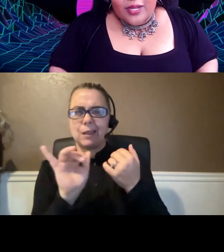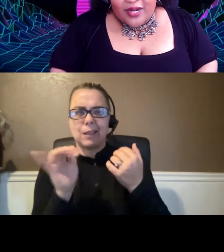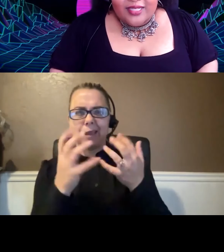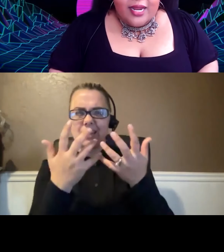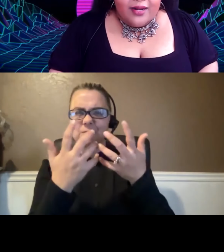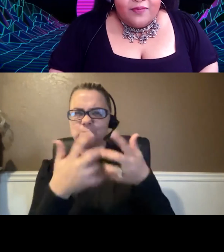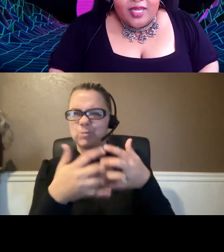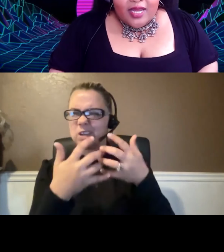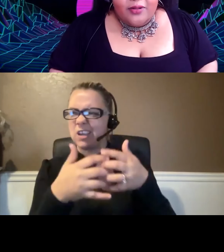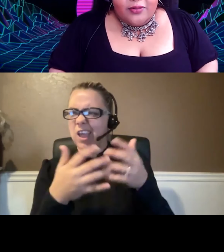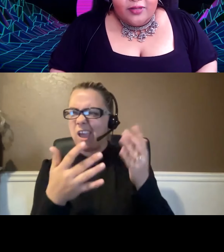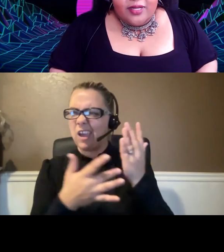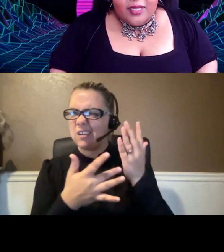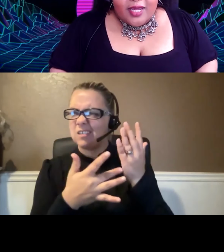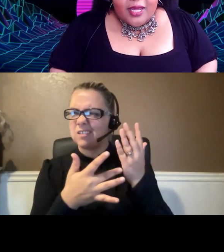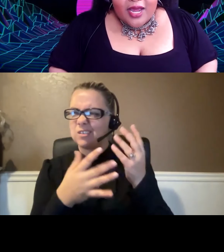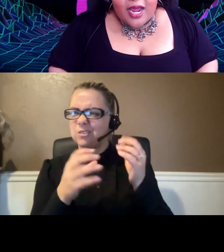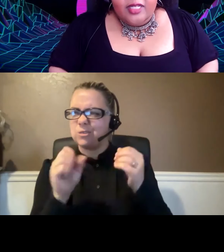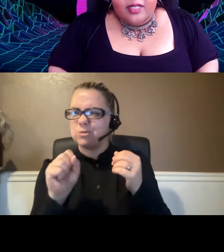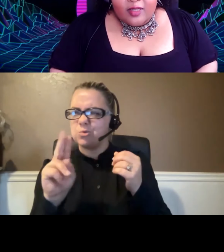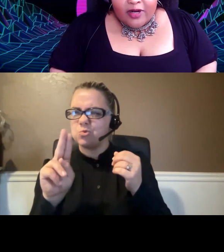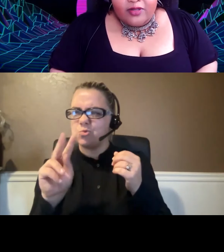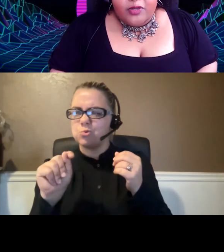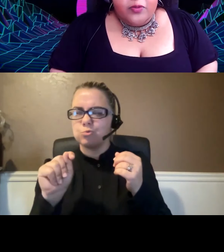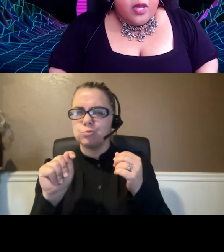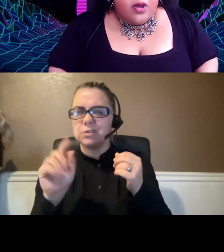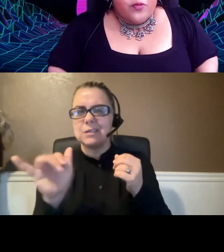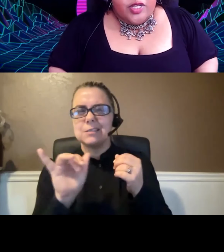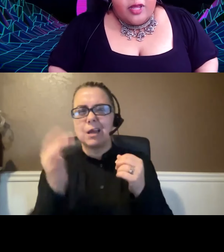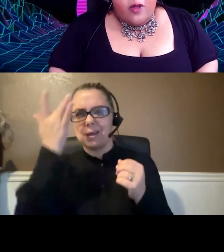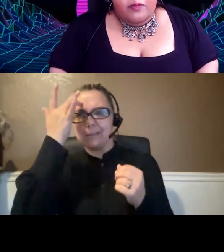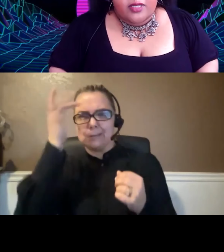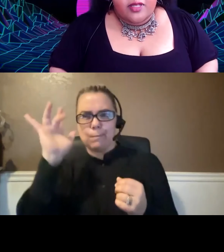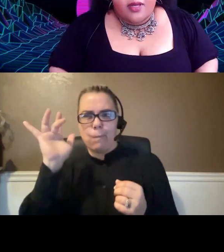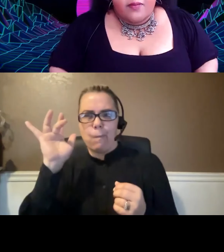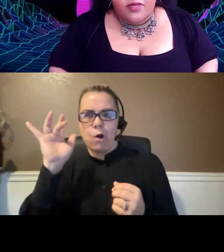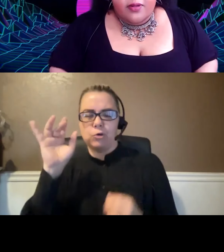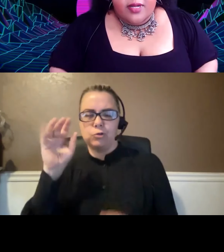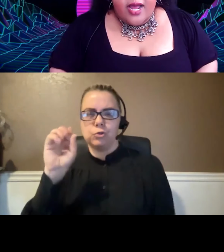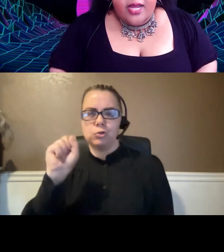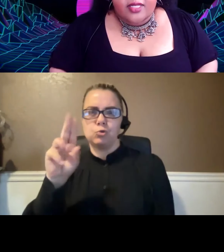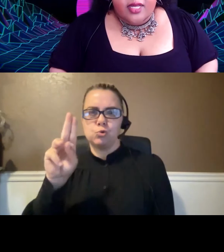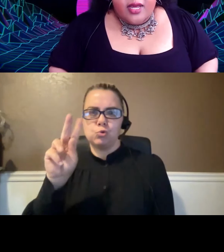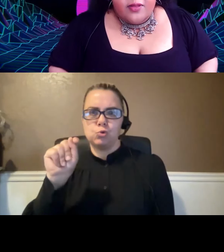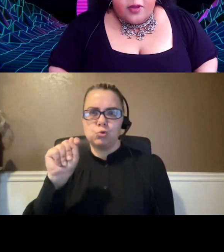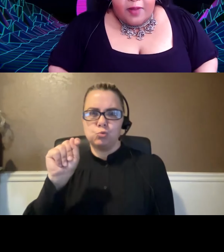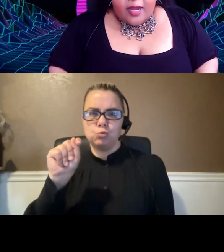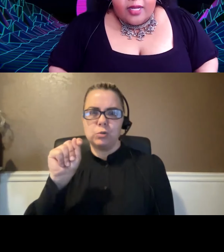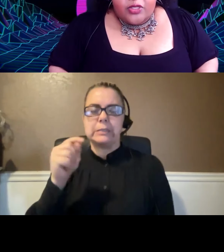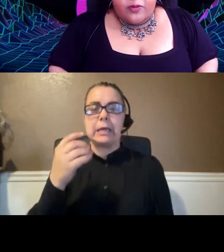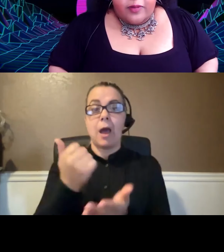it's not a mechanical suit. I guess it's a smart suit which helps them utilize their body to